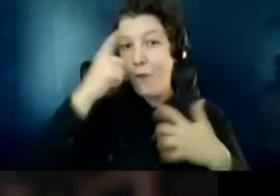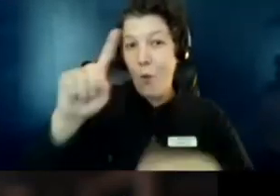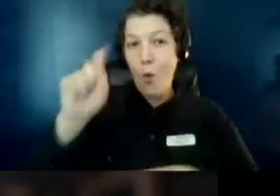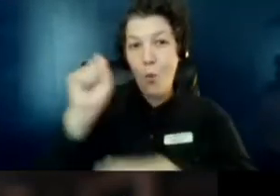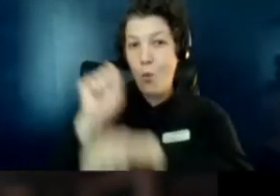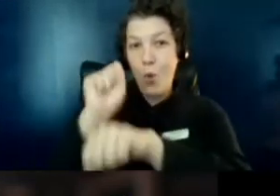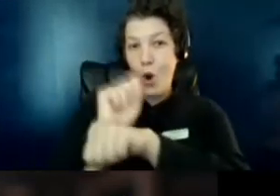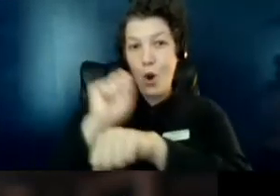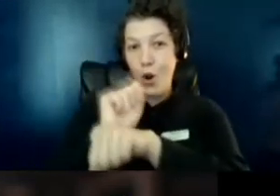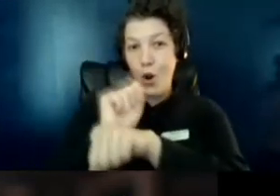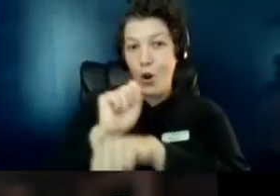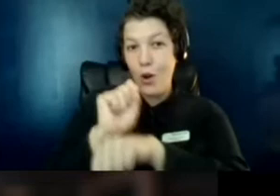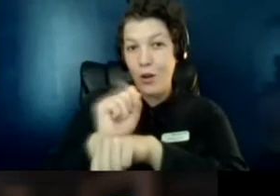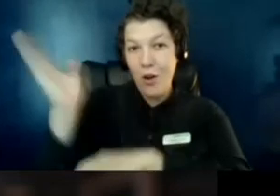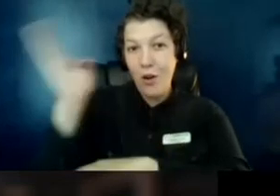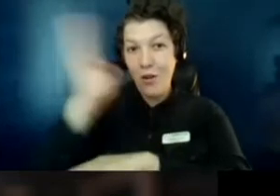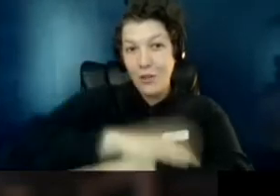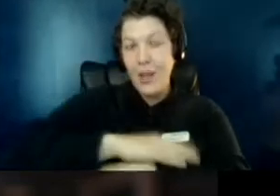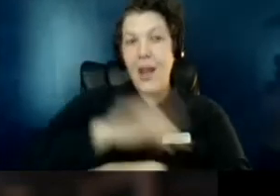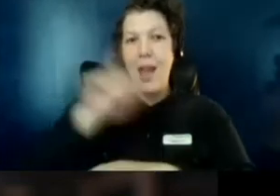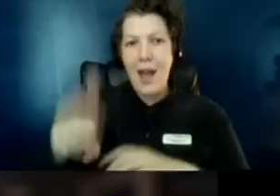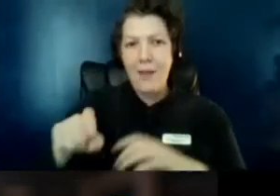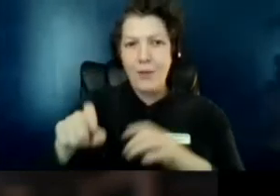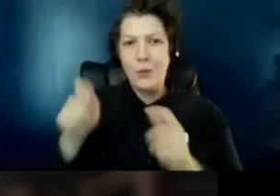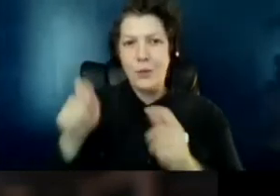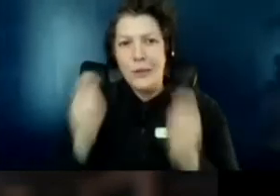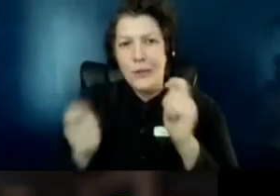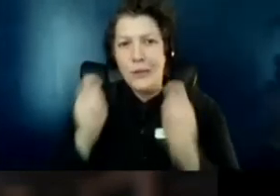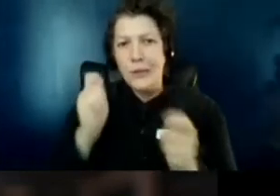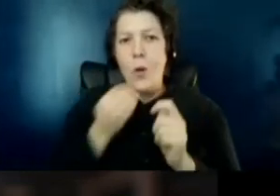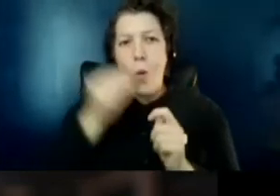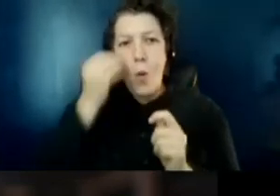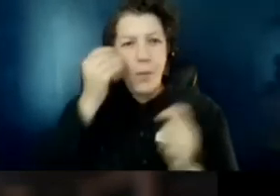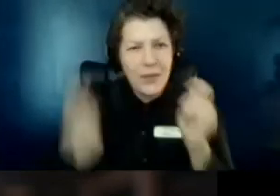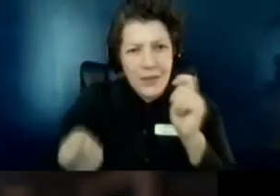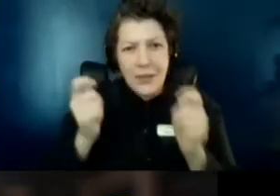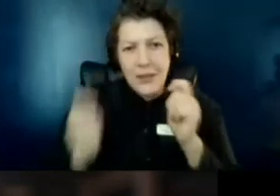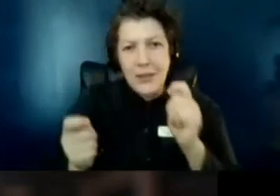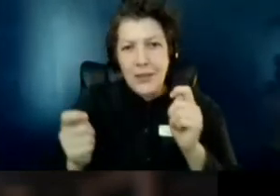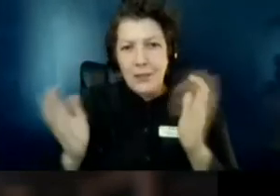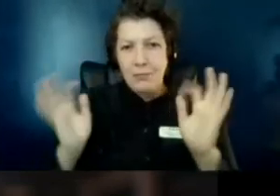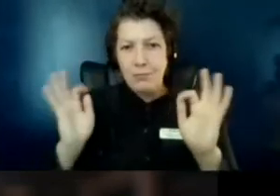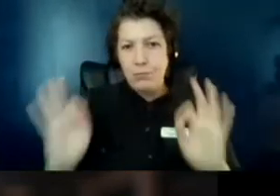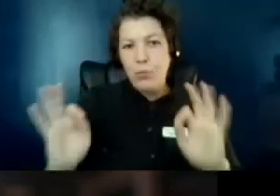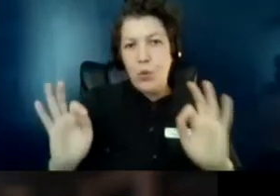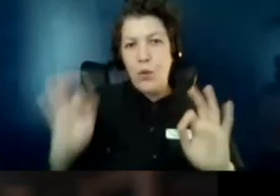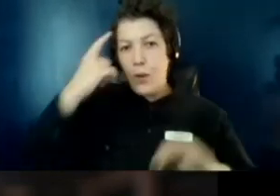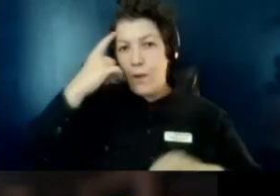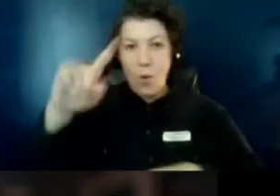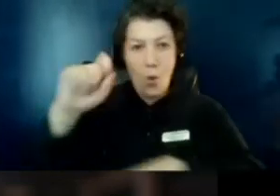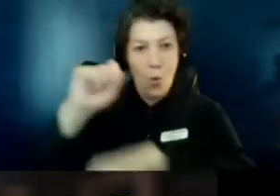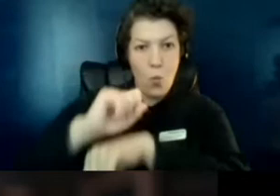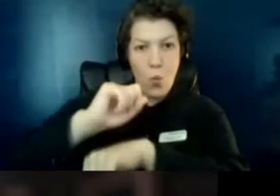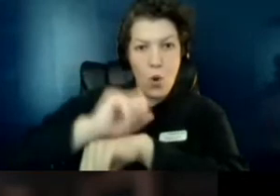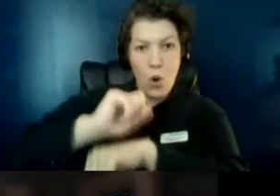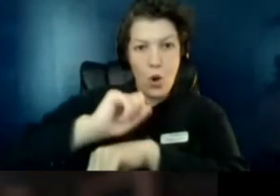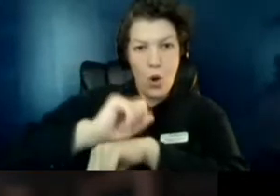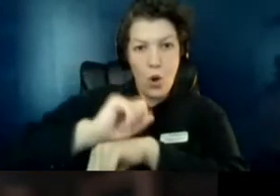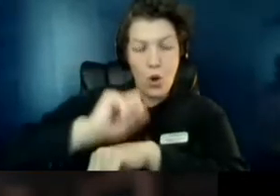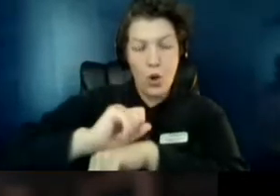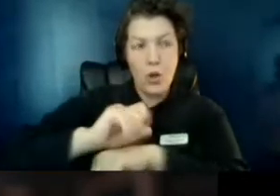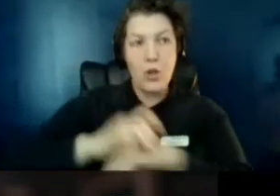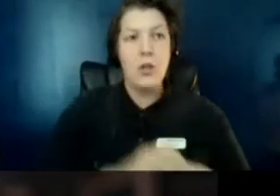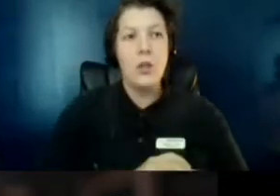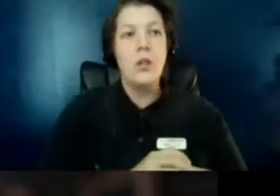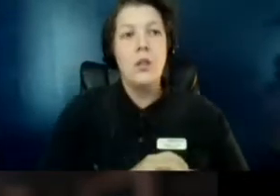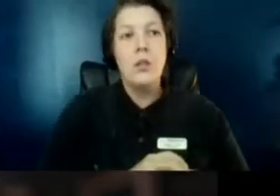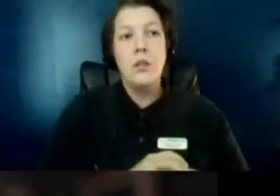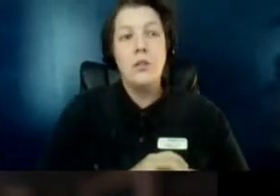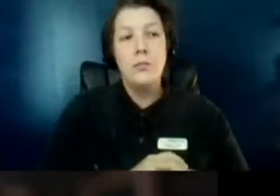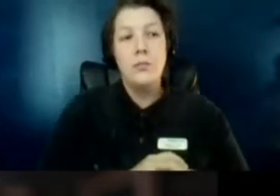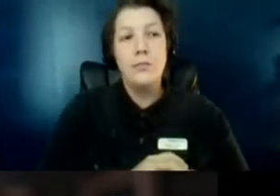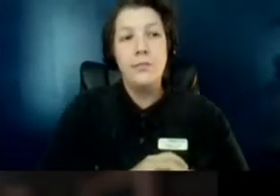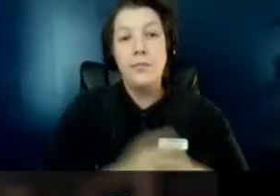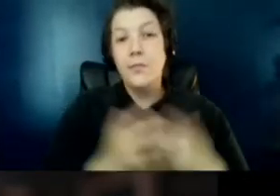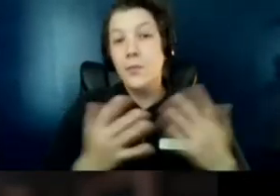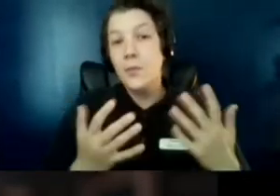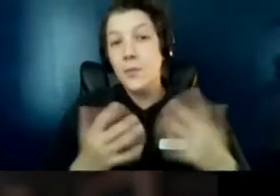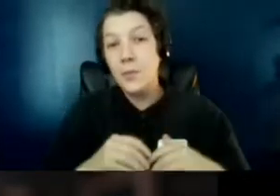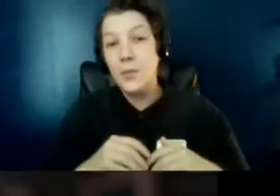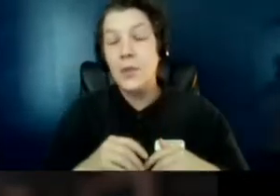It is the case that they don't get to work at their fullest not because they are somehow